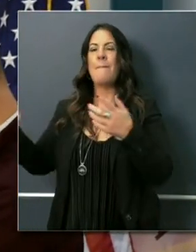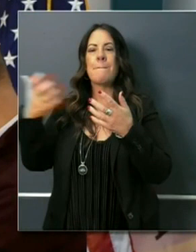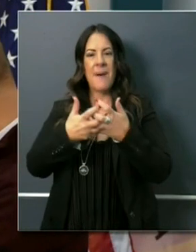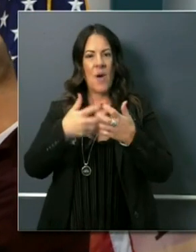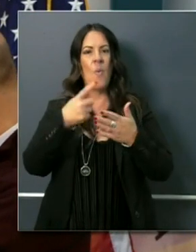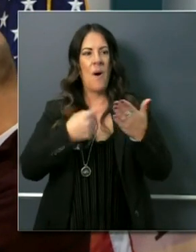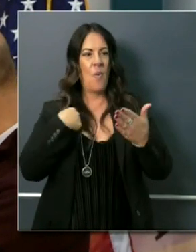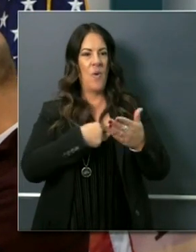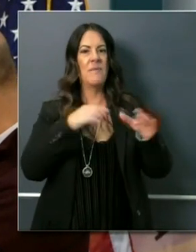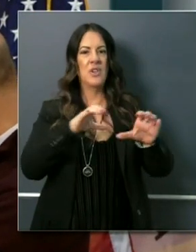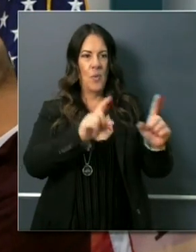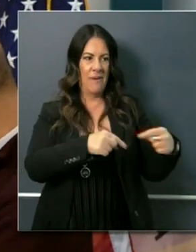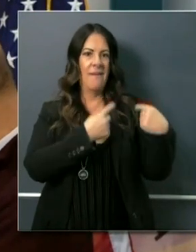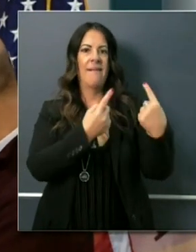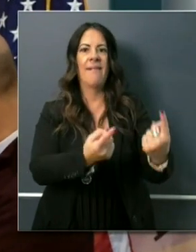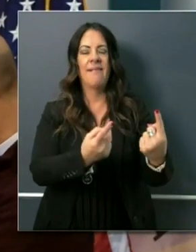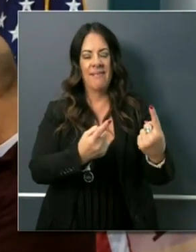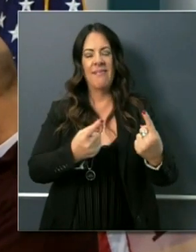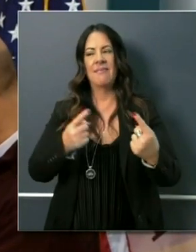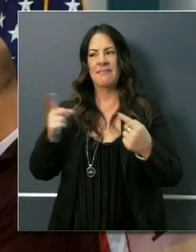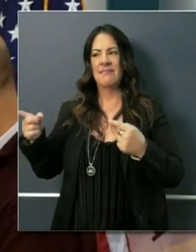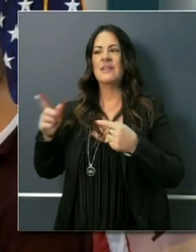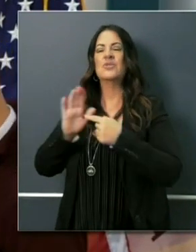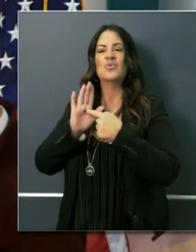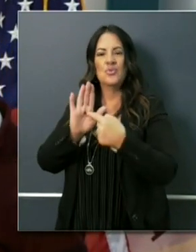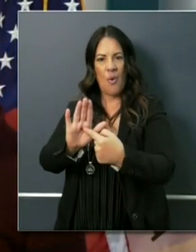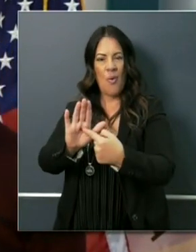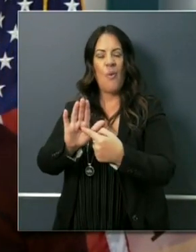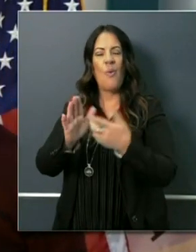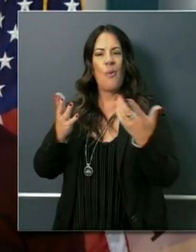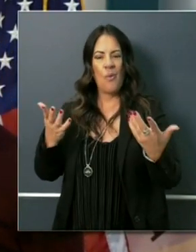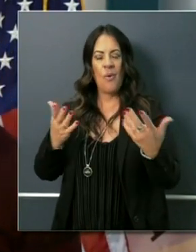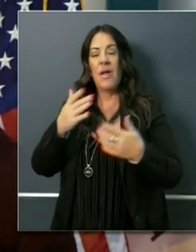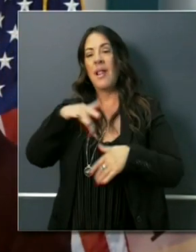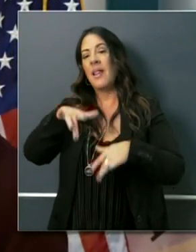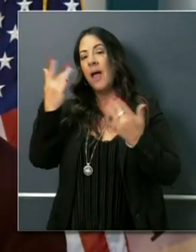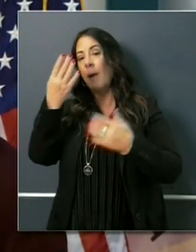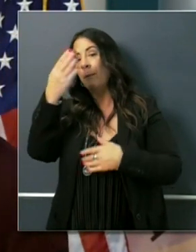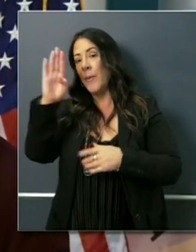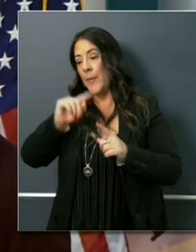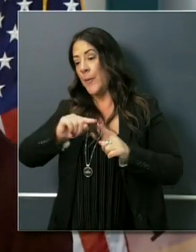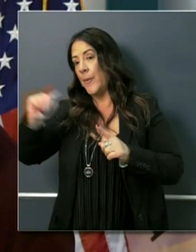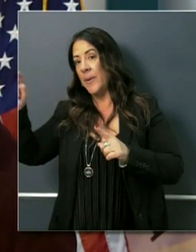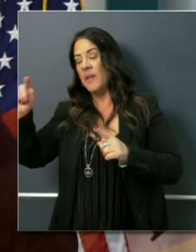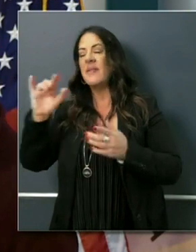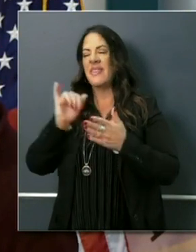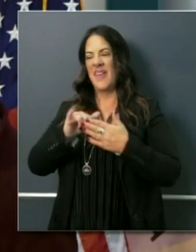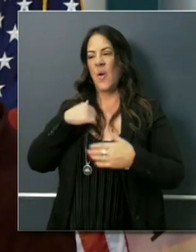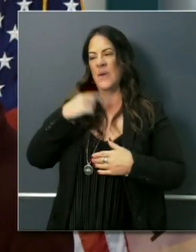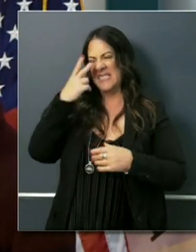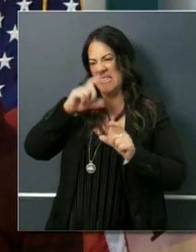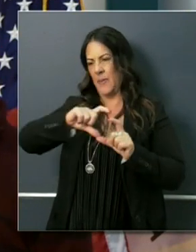BUT THESE DOTS HERE AND I'M GOING TO ZOOM IN FOR YOU, SHOW AS WELL WE ARE ACTUALLY EXPENSING. SO IT FITS WITHIN THE MODEL